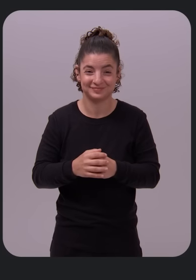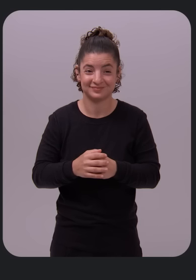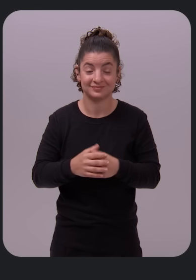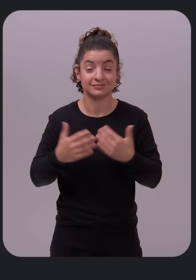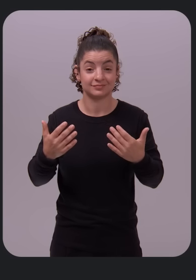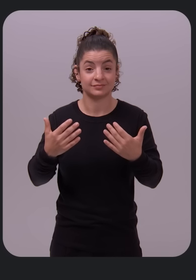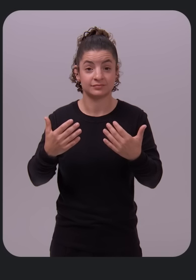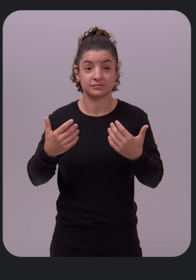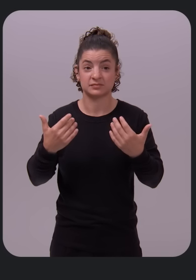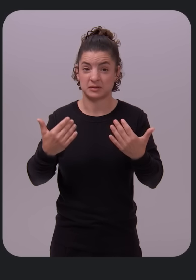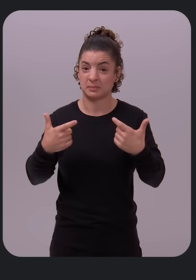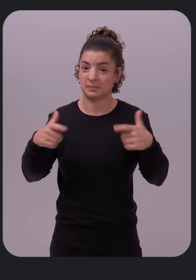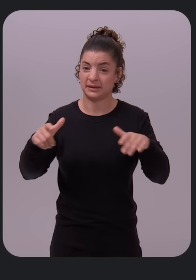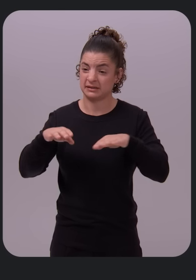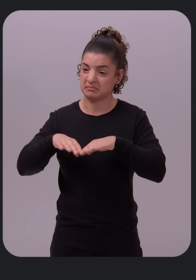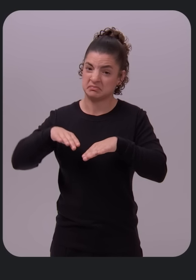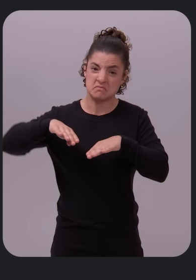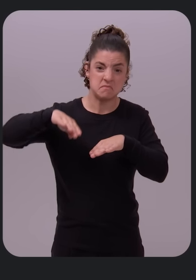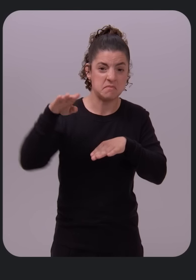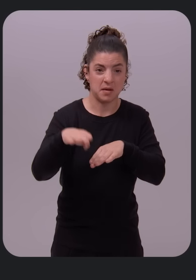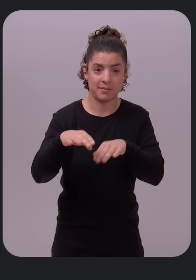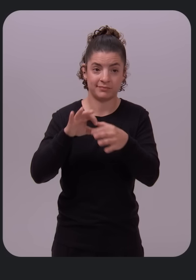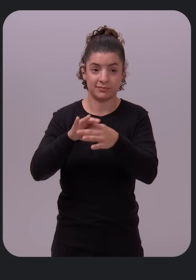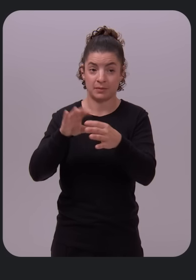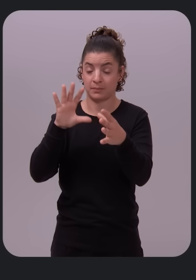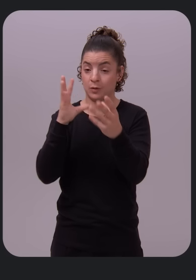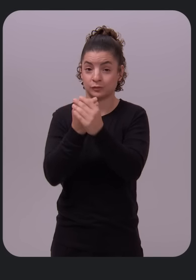Now we're taking the next big leap in multimodality